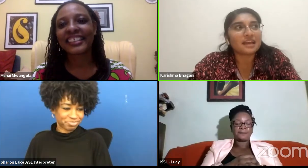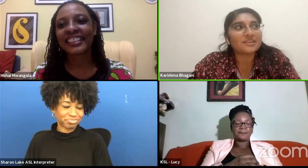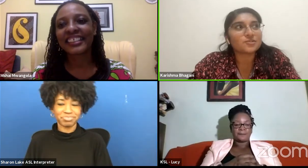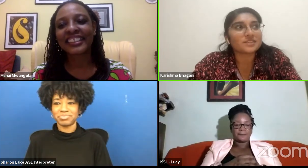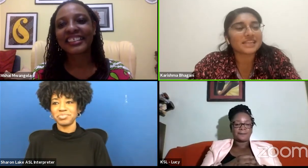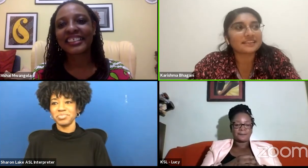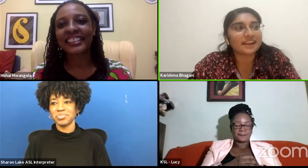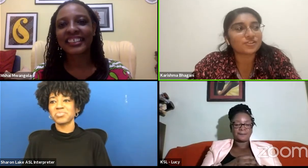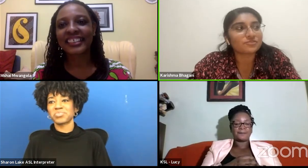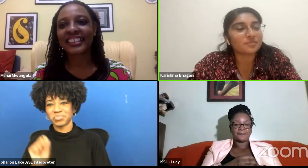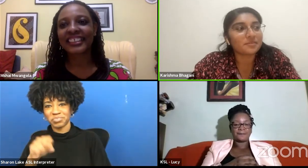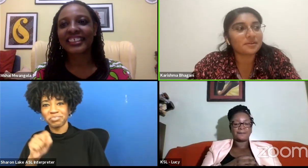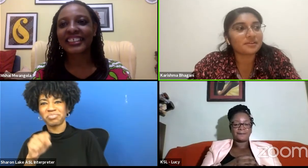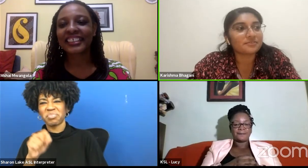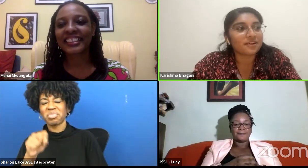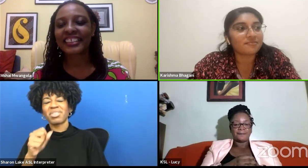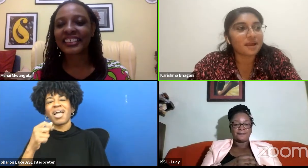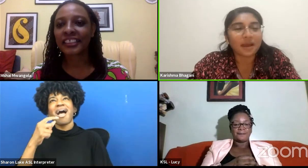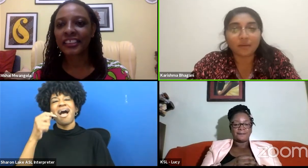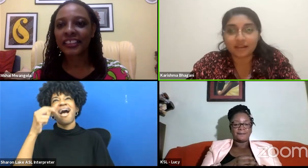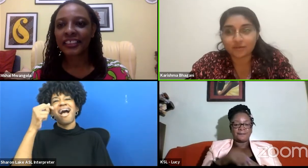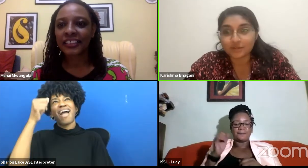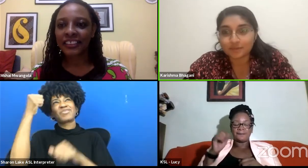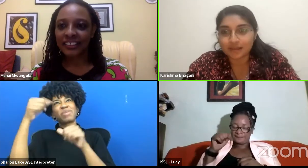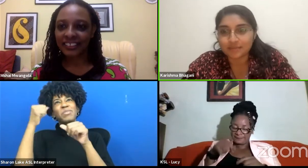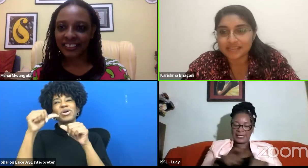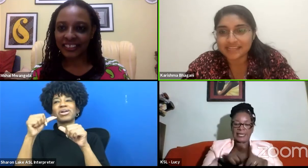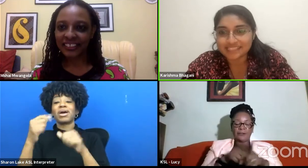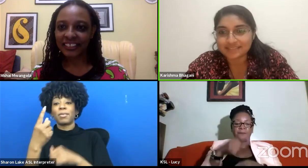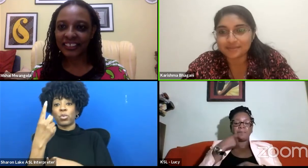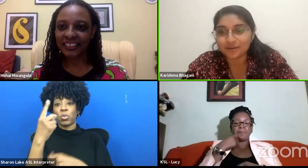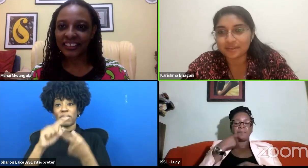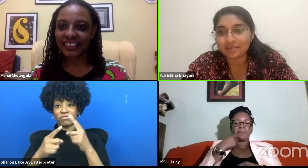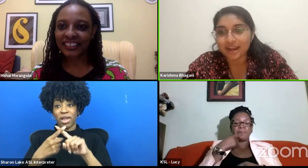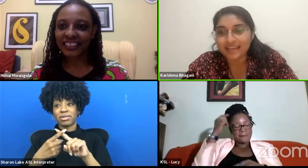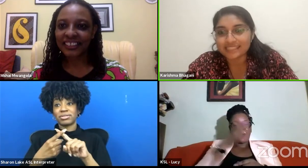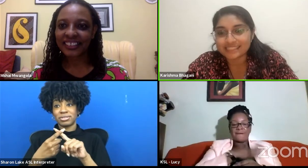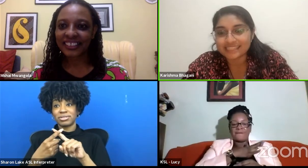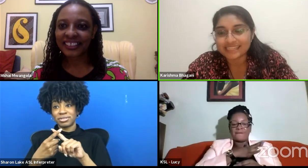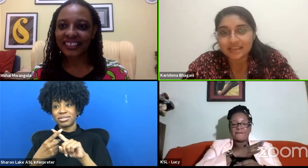As you were saying that, I just remembered a friend of mine, back when I thought I would become a scientist, before I became an artist,